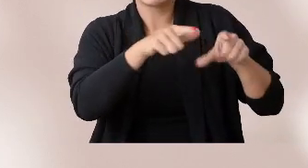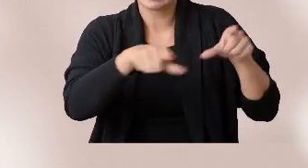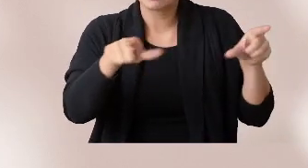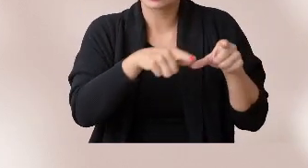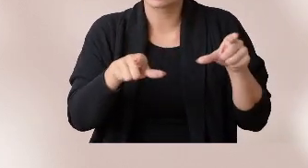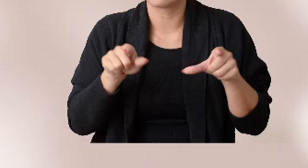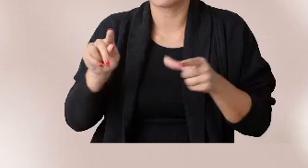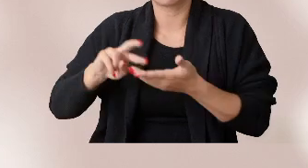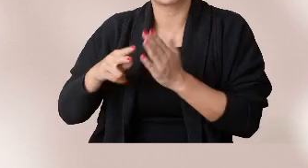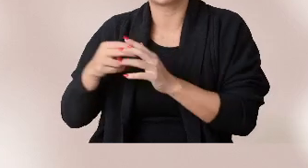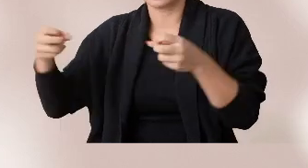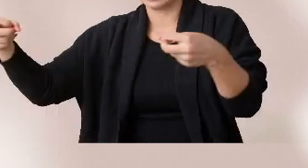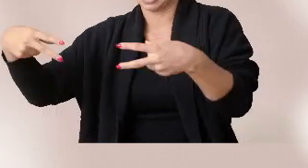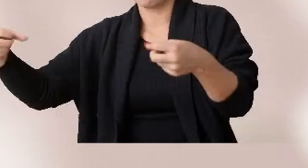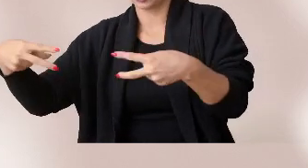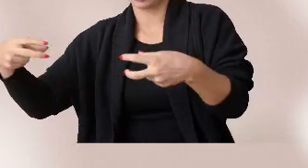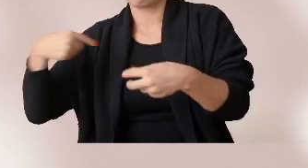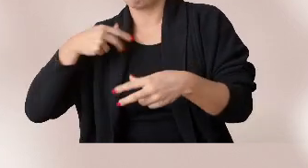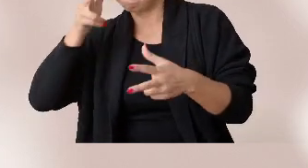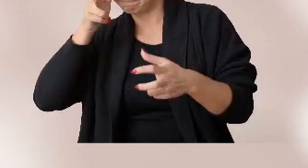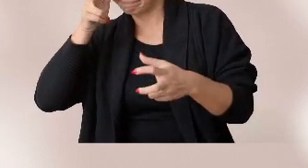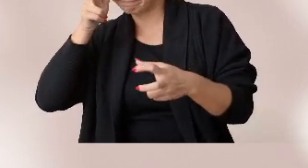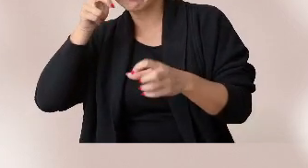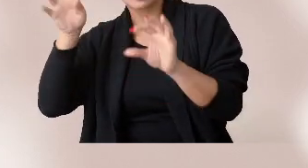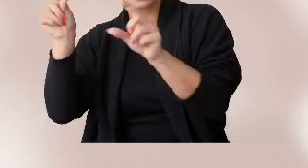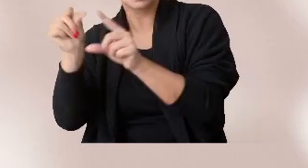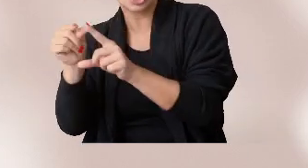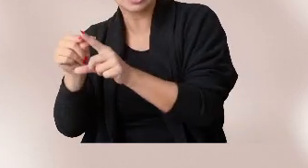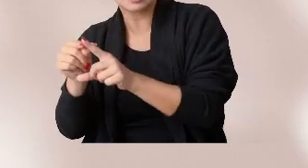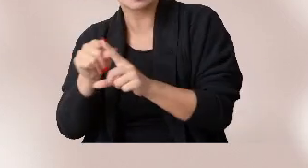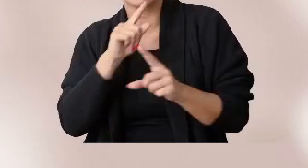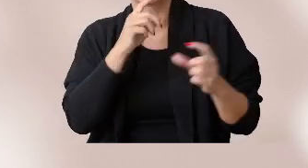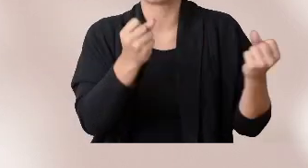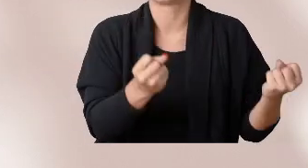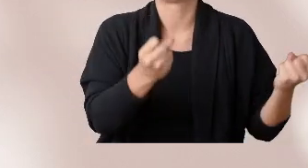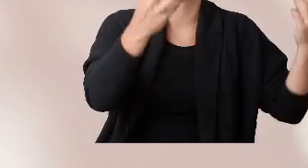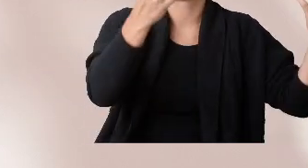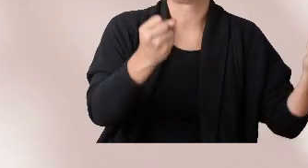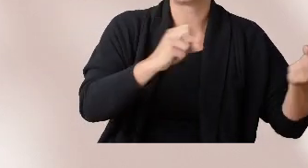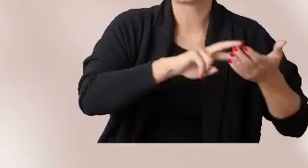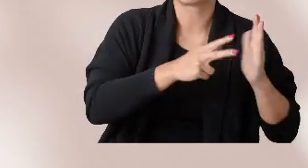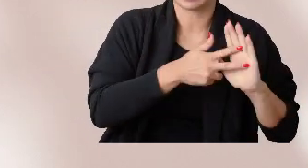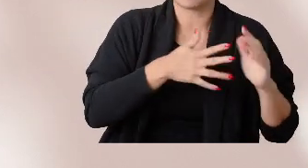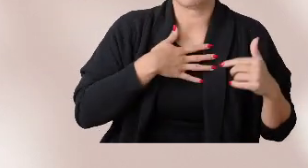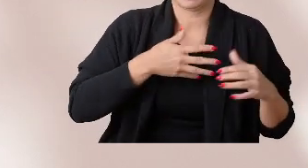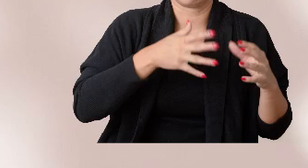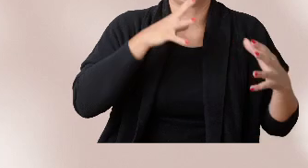sign language giving me the language. And my interpreter is on this call with me right now.